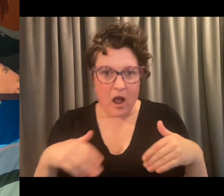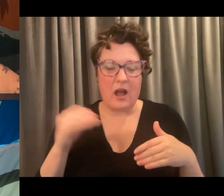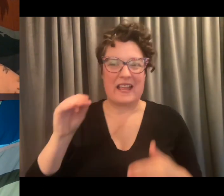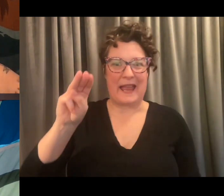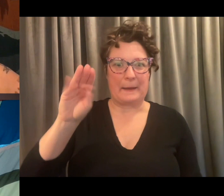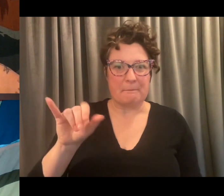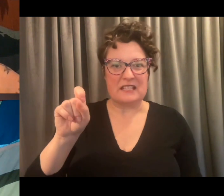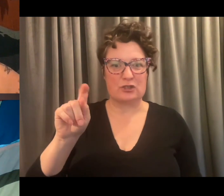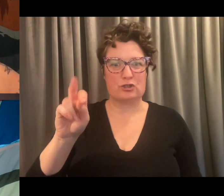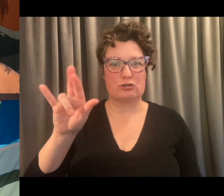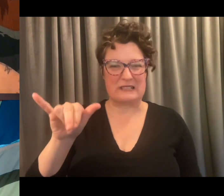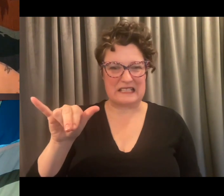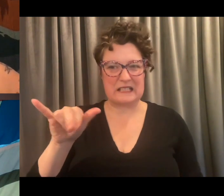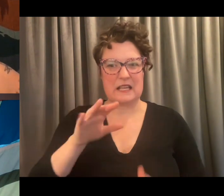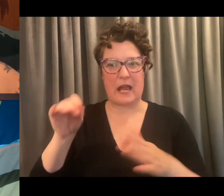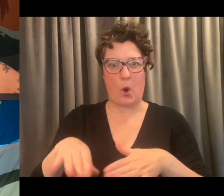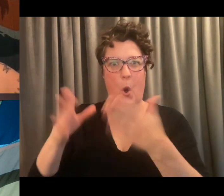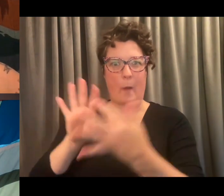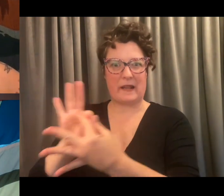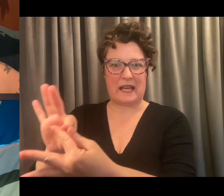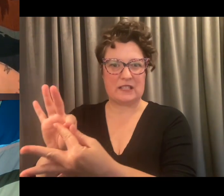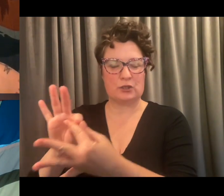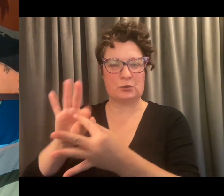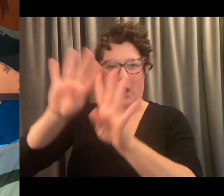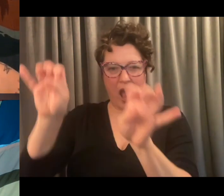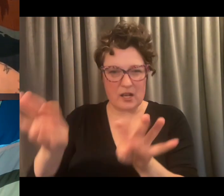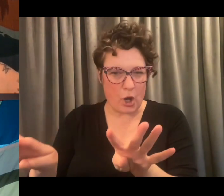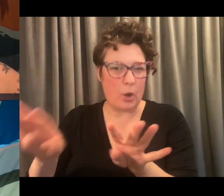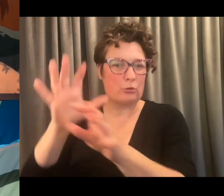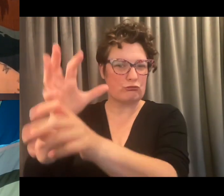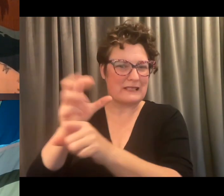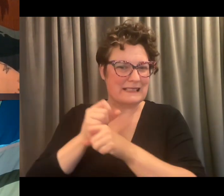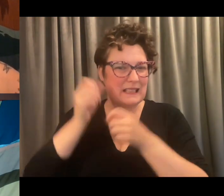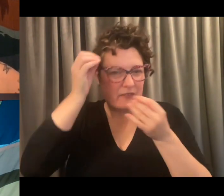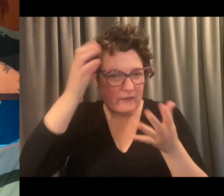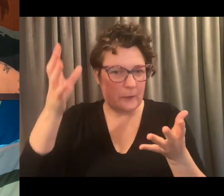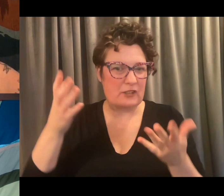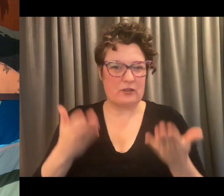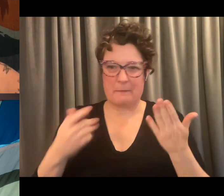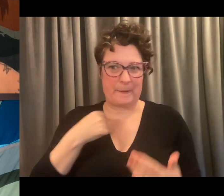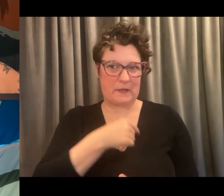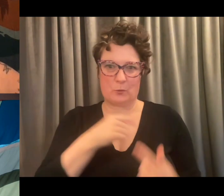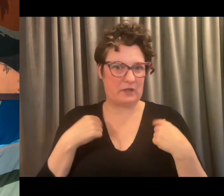unknown, receiving information that maybe we wouldn't always be available to receive or open to receive.